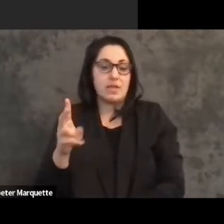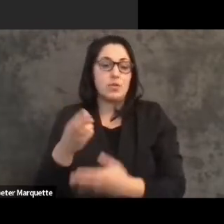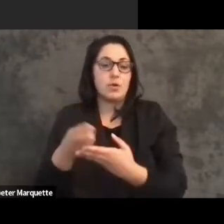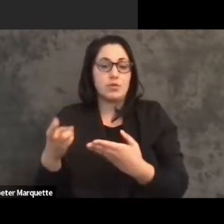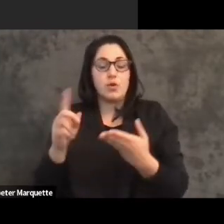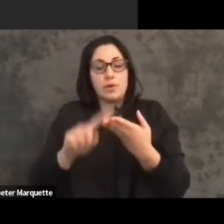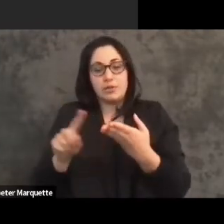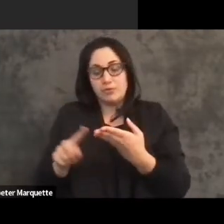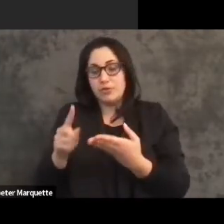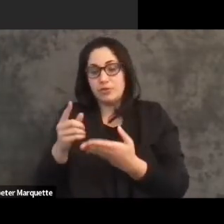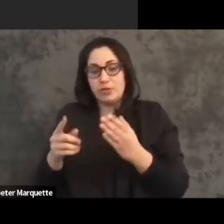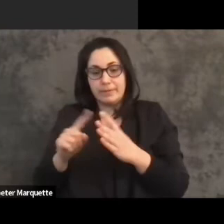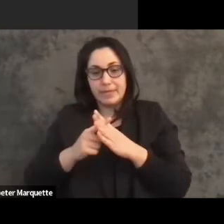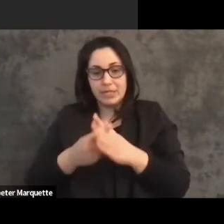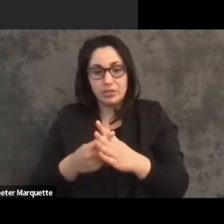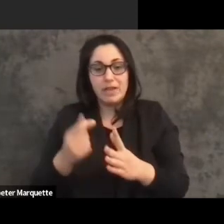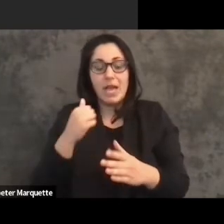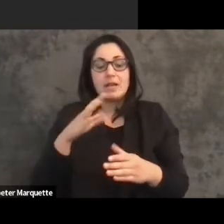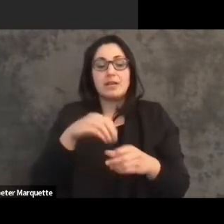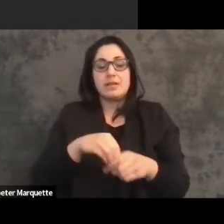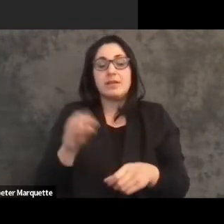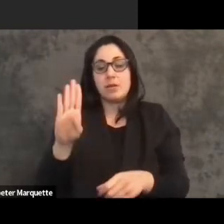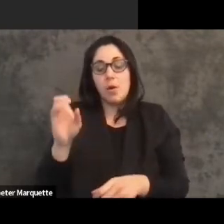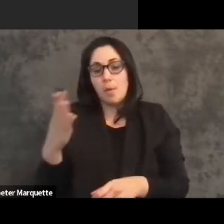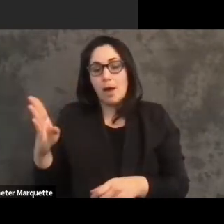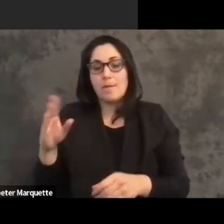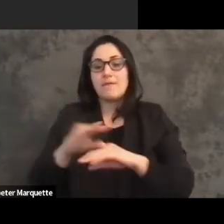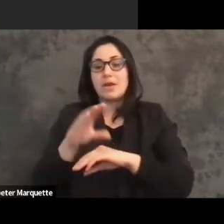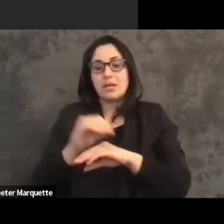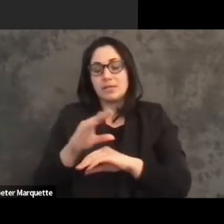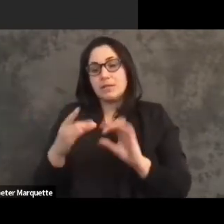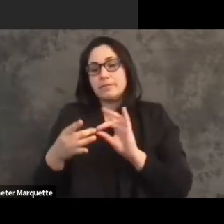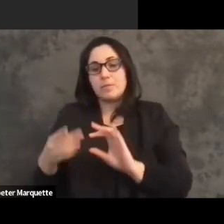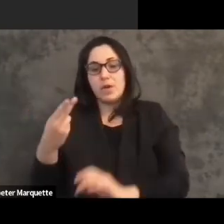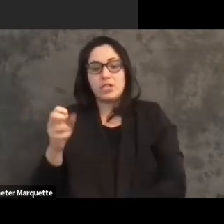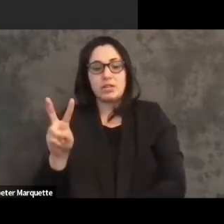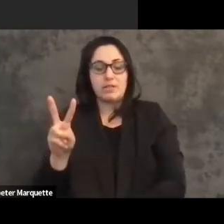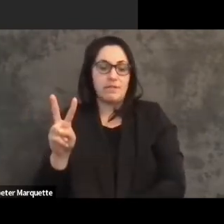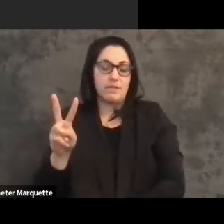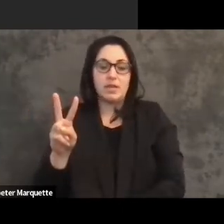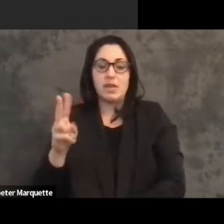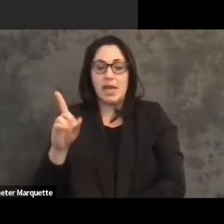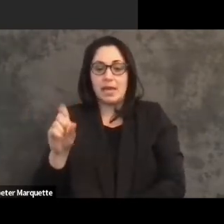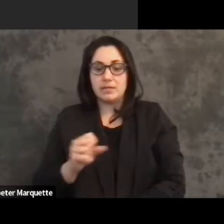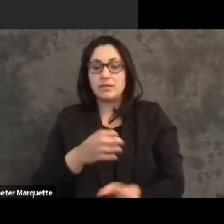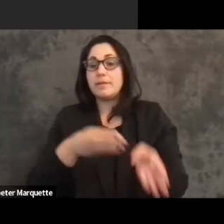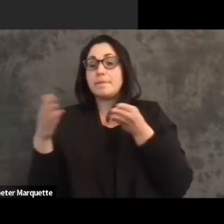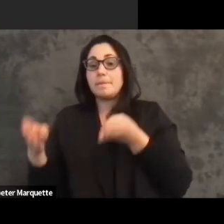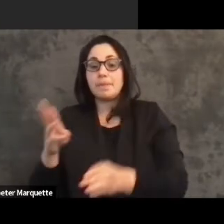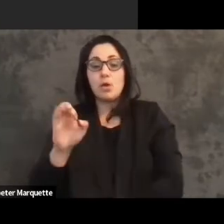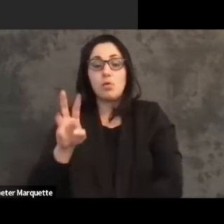for the US People Living With HIV Caucus as a member of the Women's HIV Research Initiative,